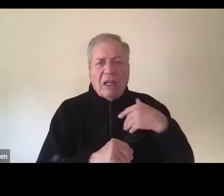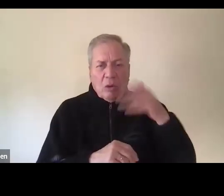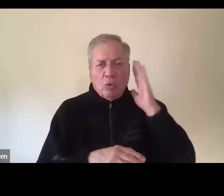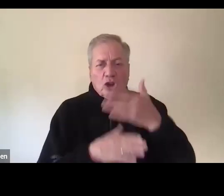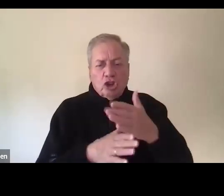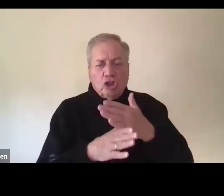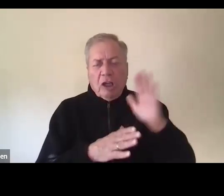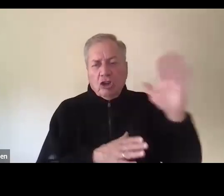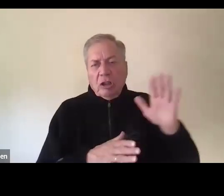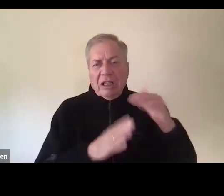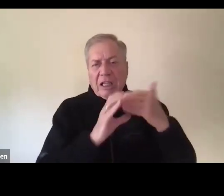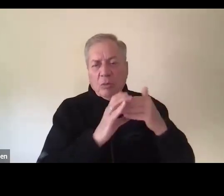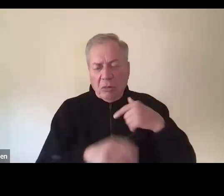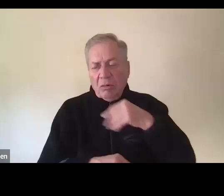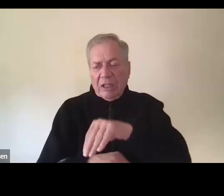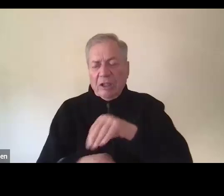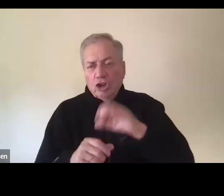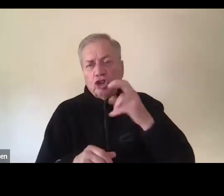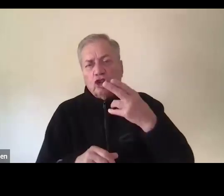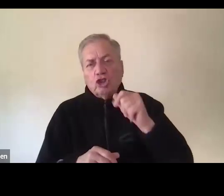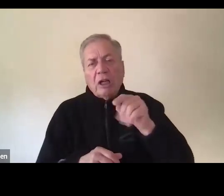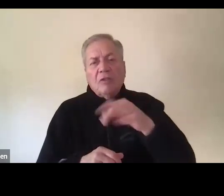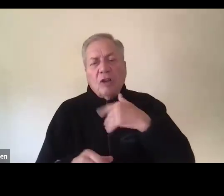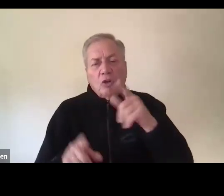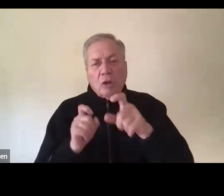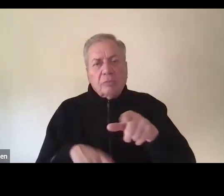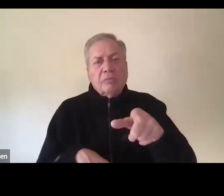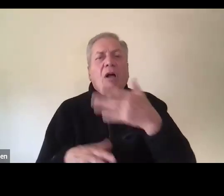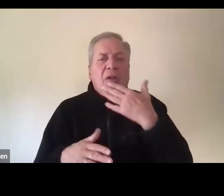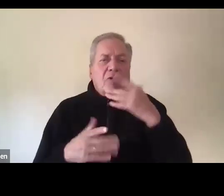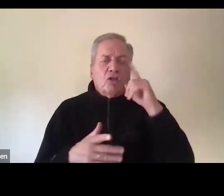and I will share his email and the chat. If you have more questions or need more information.